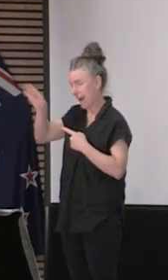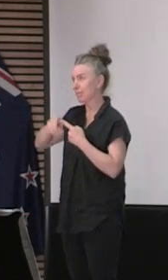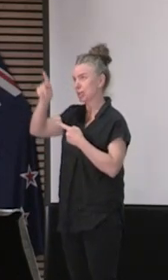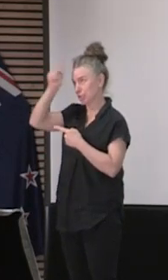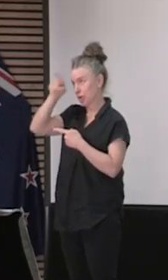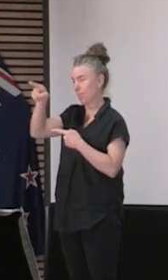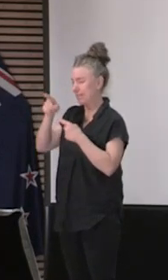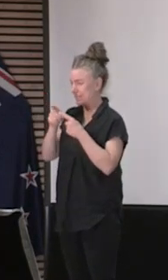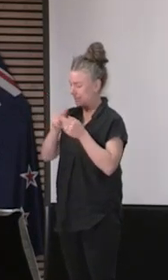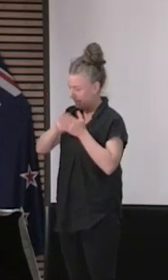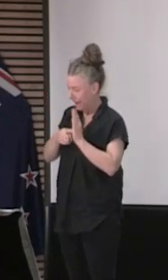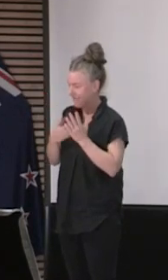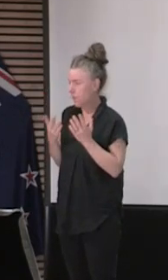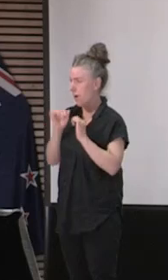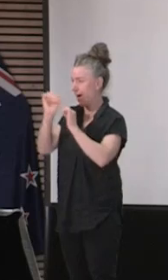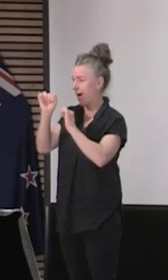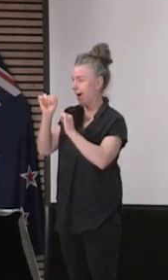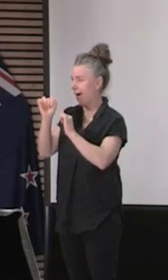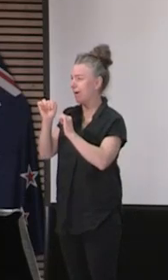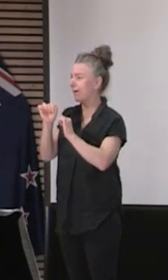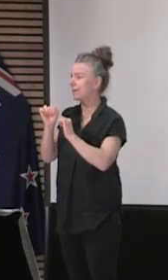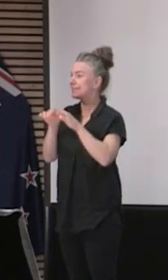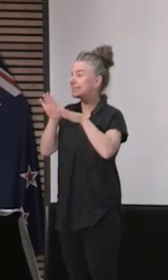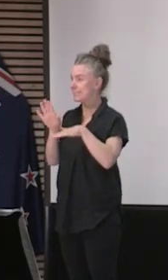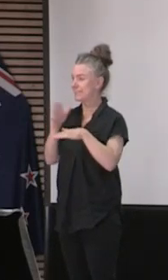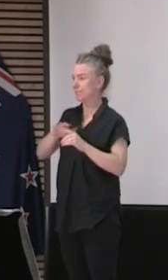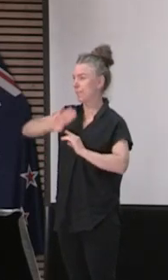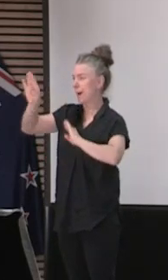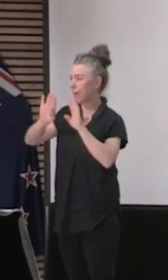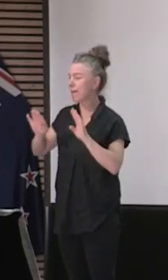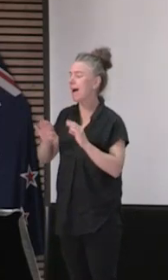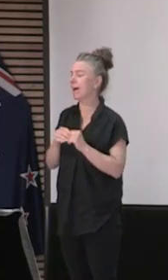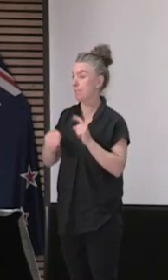I wouldwant to give you something abit more up to date on that, though, in terms of numbers.